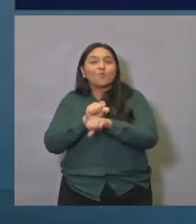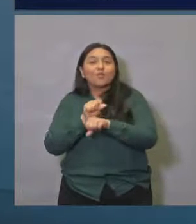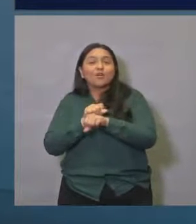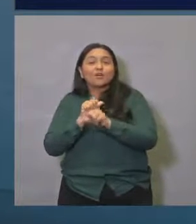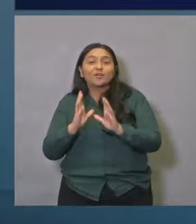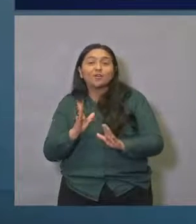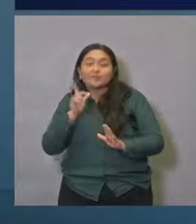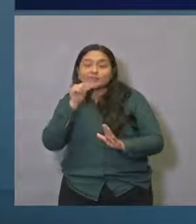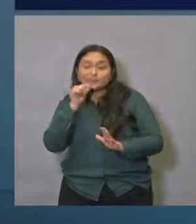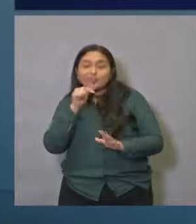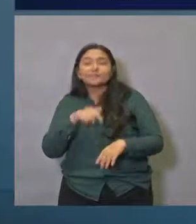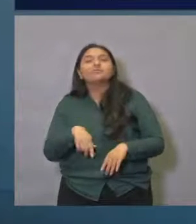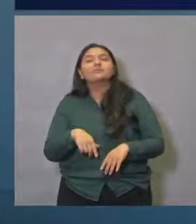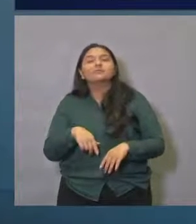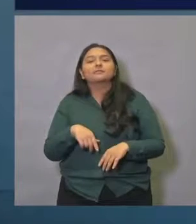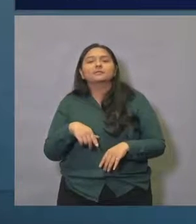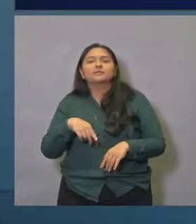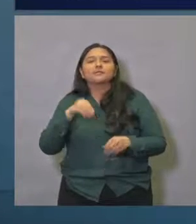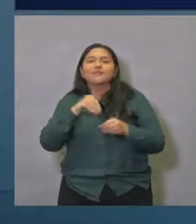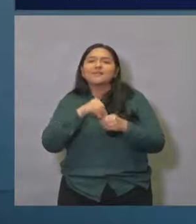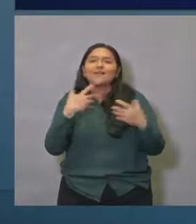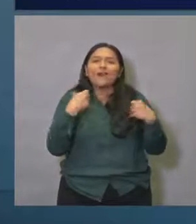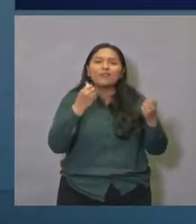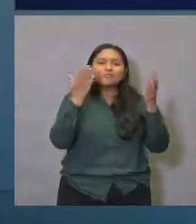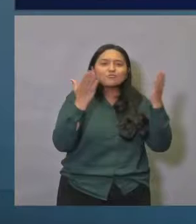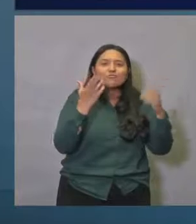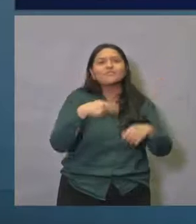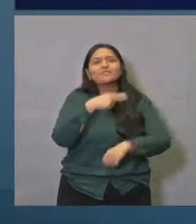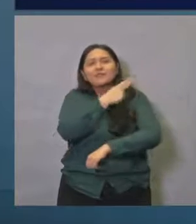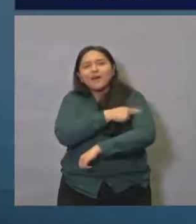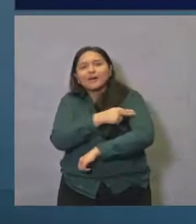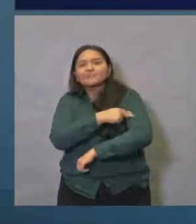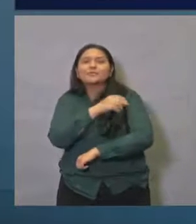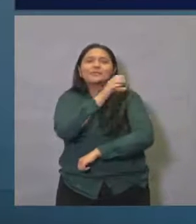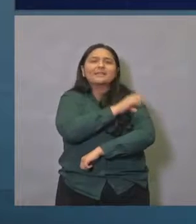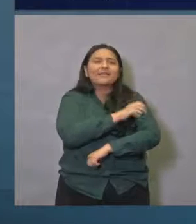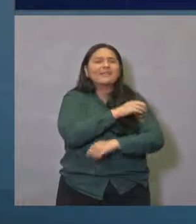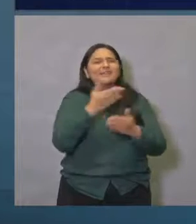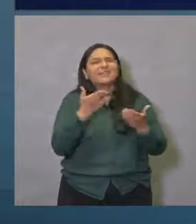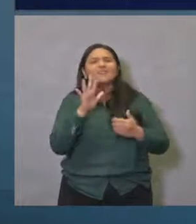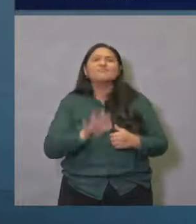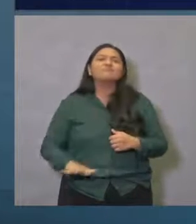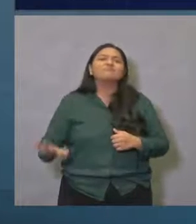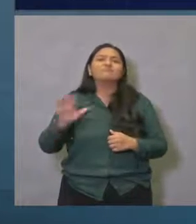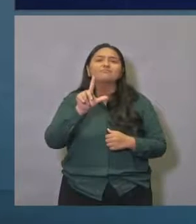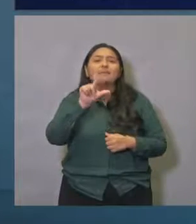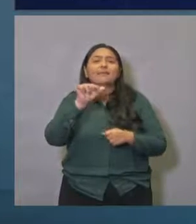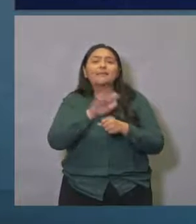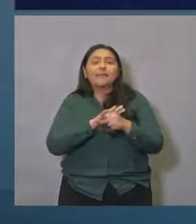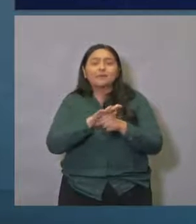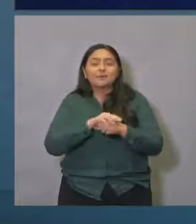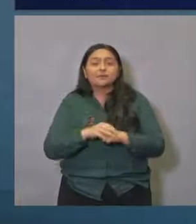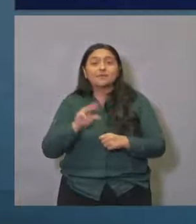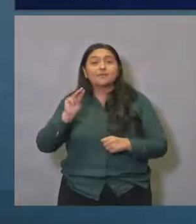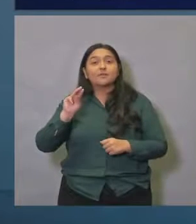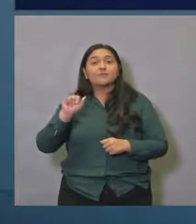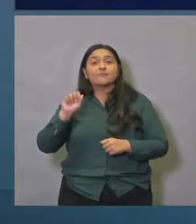OF THE HEALTH CARE WORKFORCE, BOTH HERE AND HEALTH SERVICES AND ALSO IN HOSPITALS AND